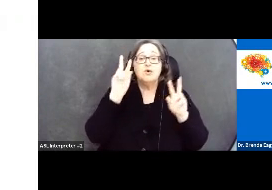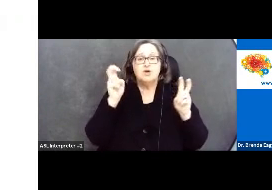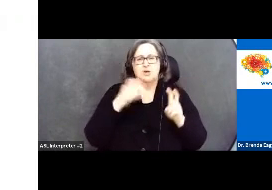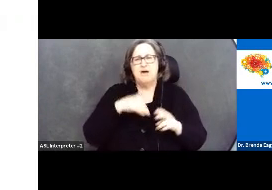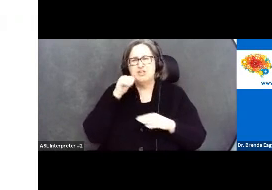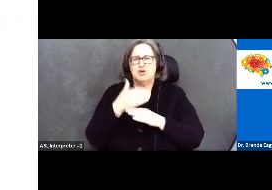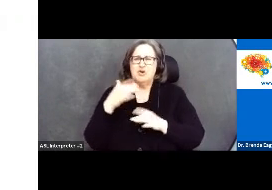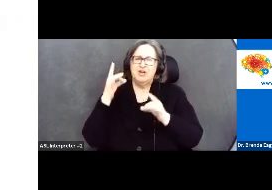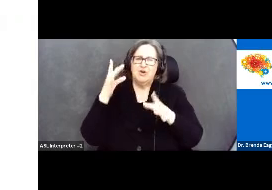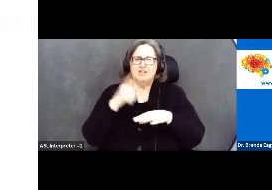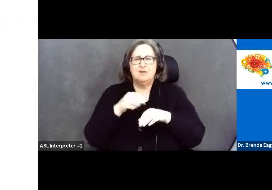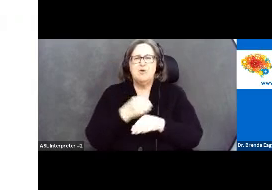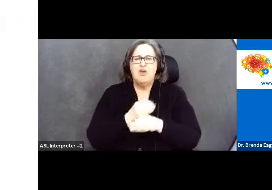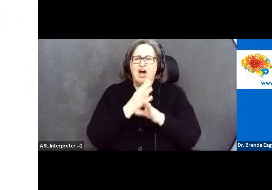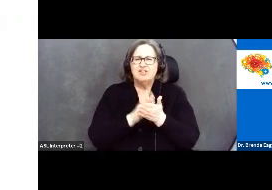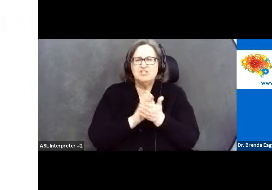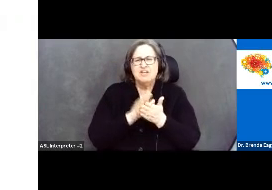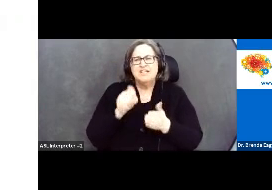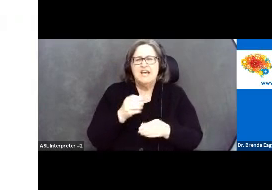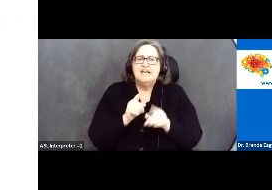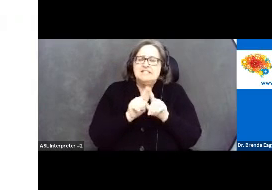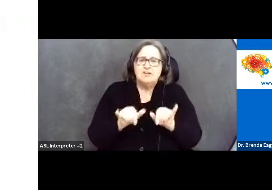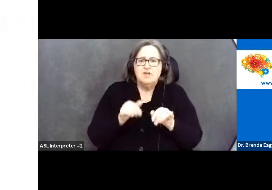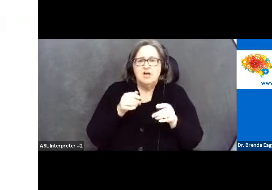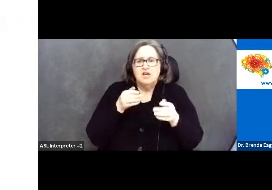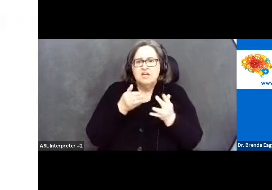time with online school. She has to simultaneously navigate the school's course website,